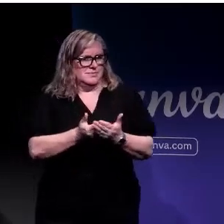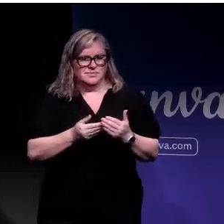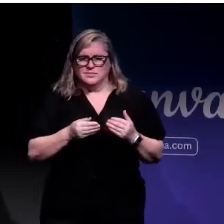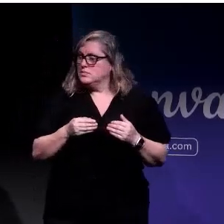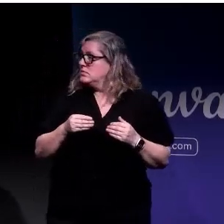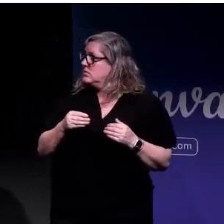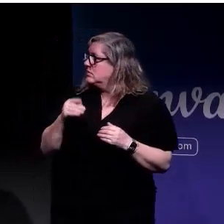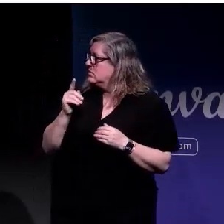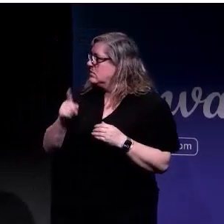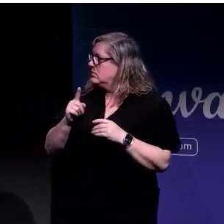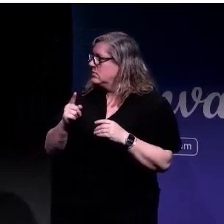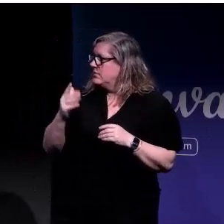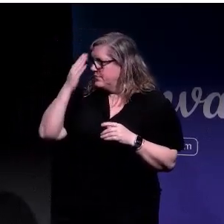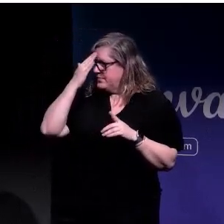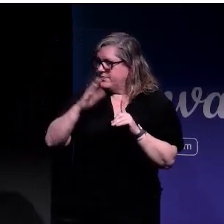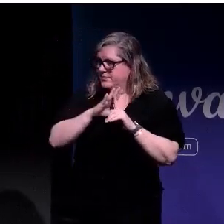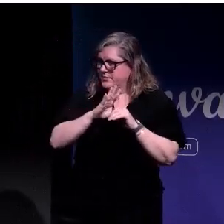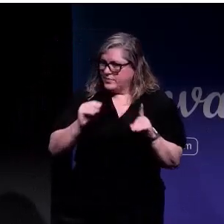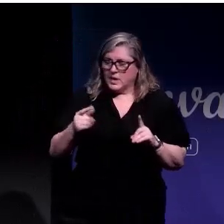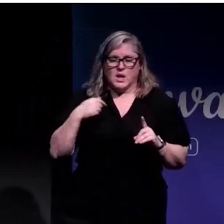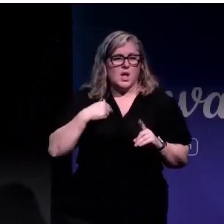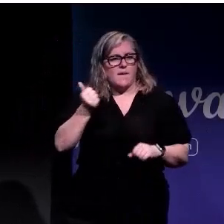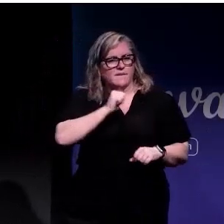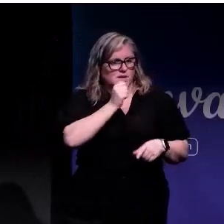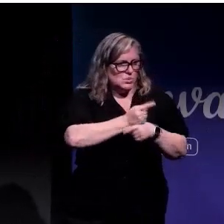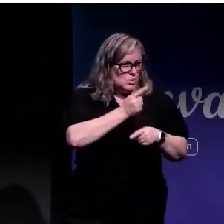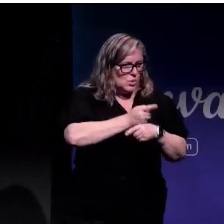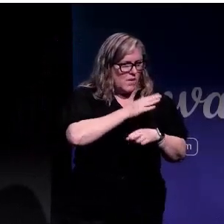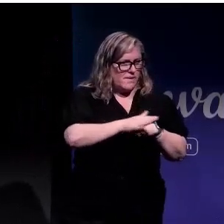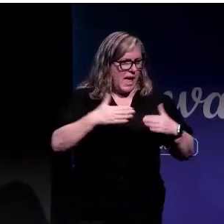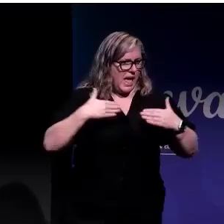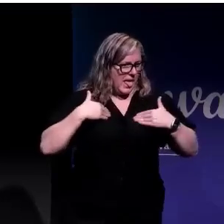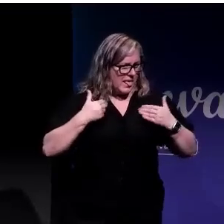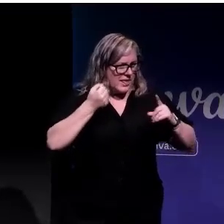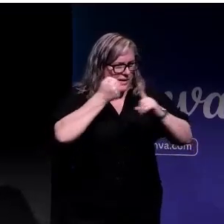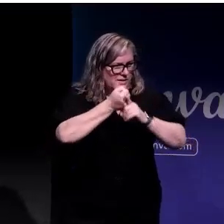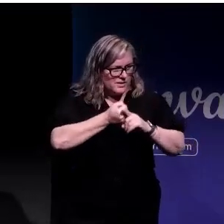Now, I've spoken a lot about the health effects, of people with AOD challenges,